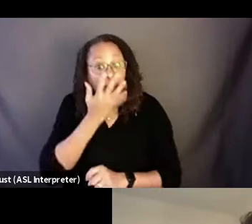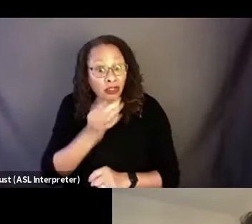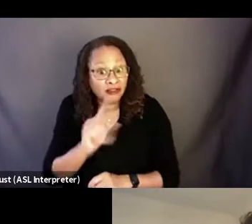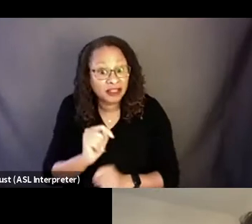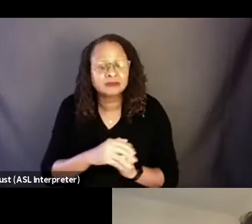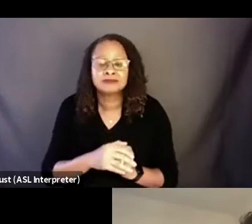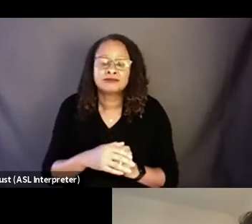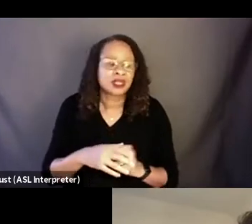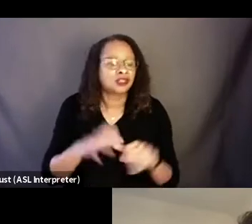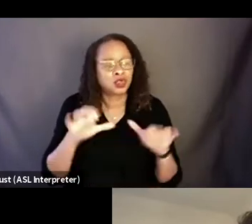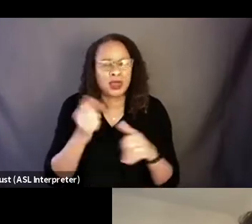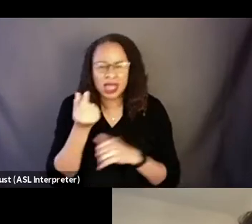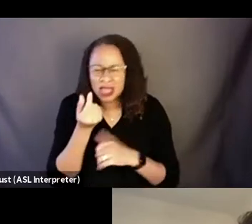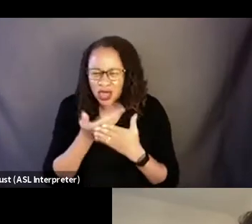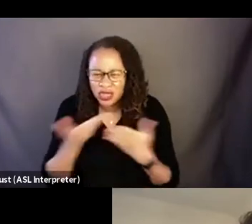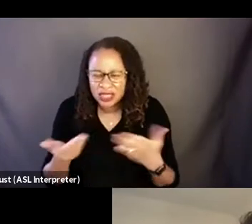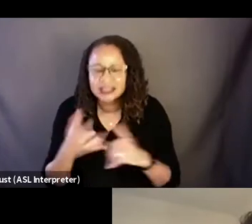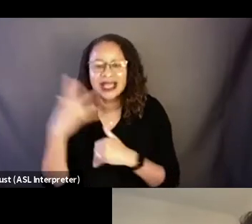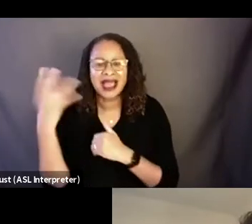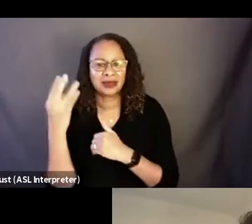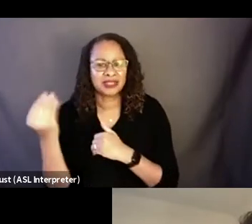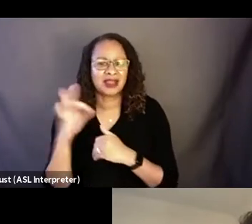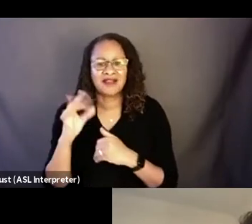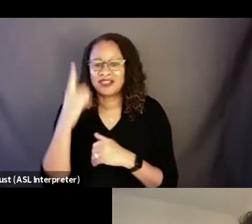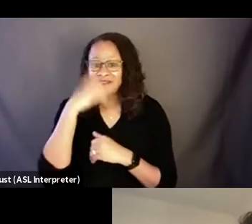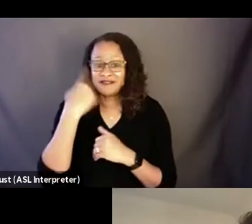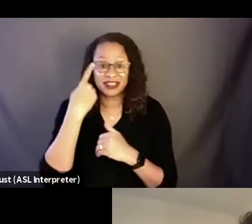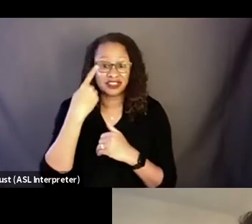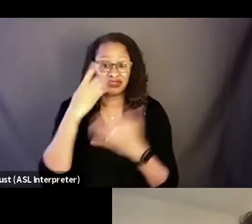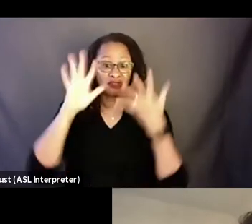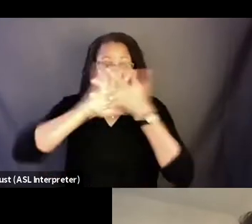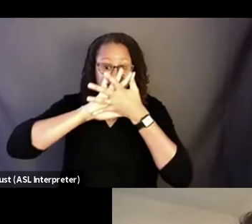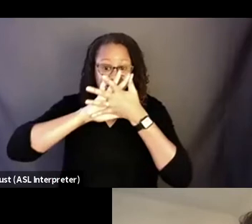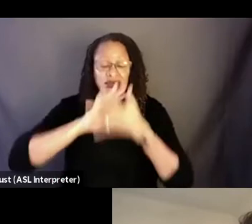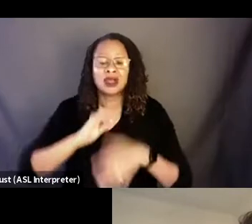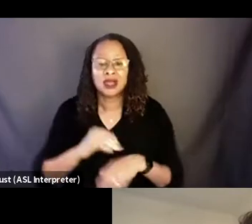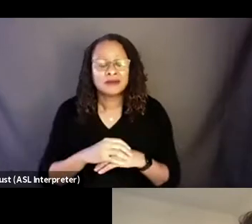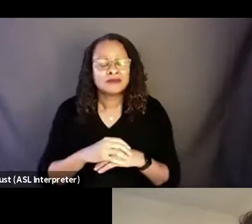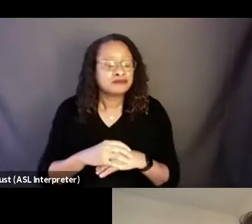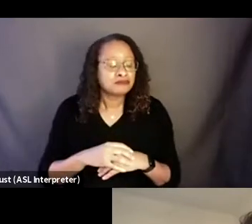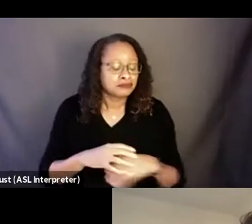You know, doing those little things, outside of the facial challenge that we had.